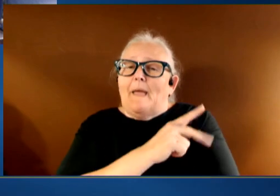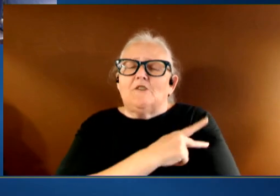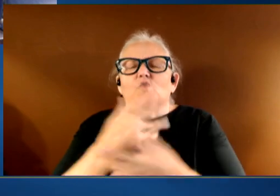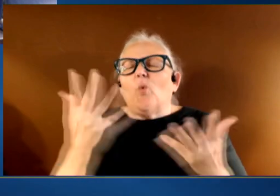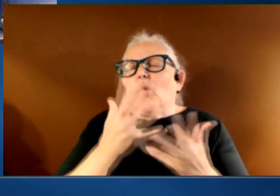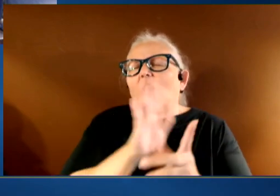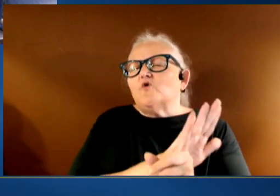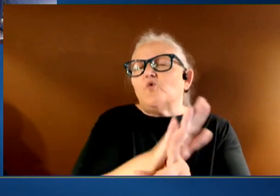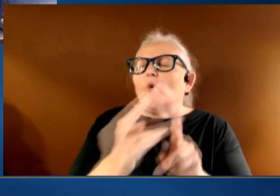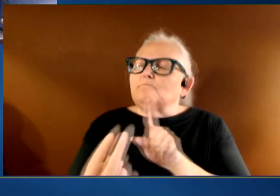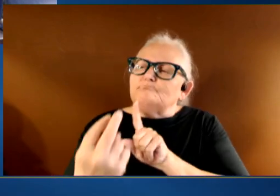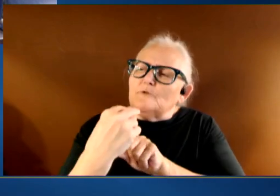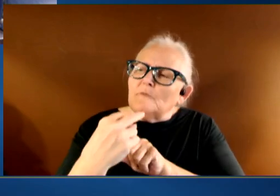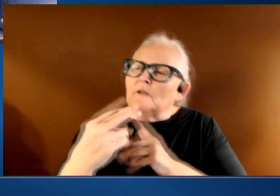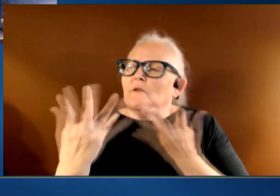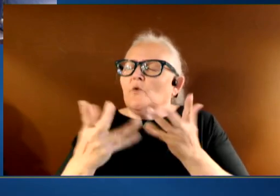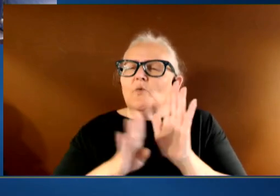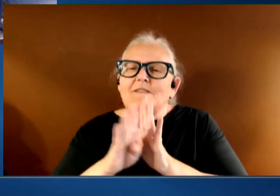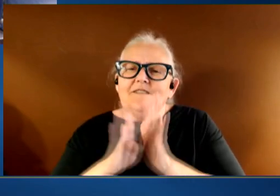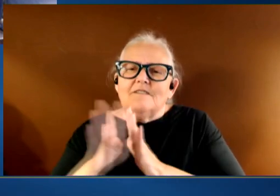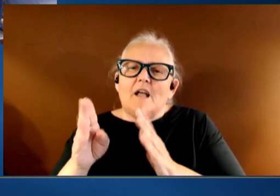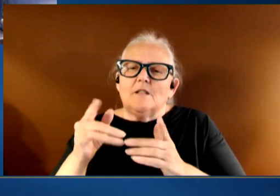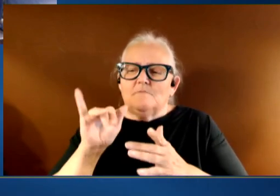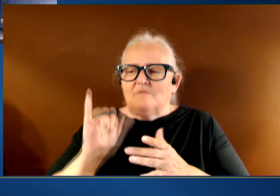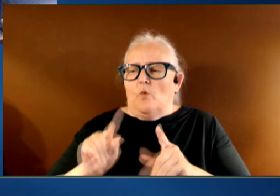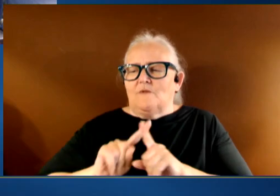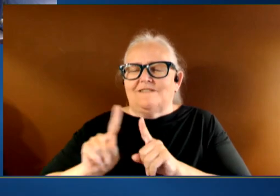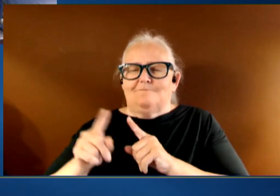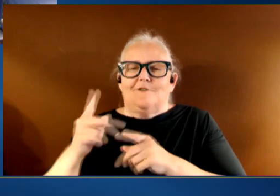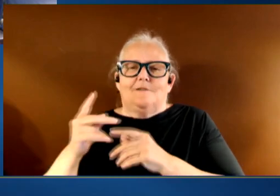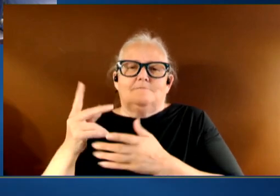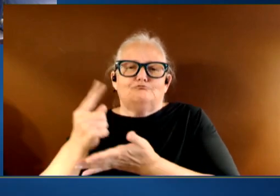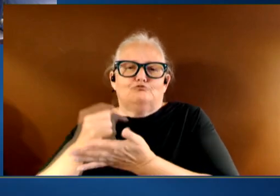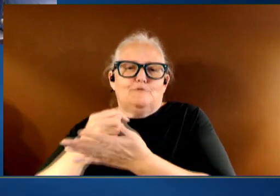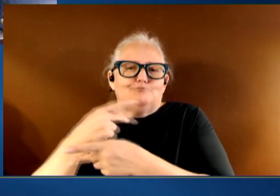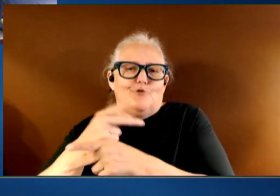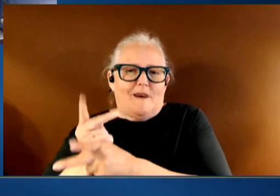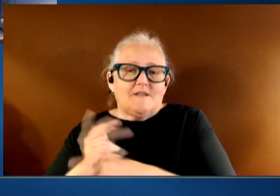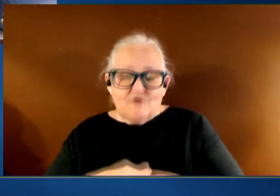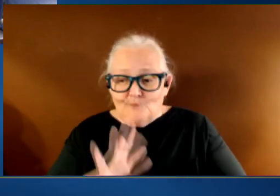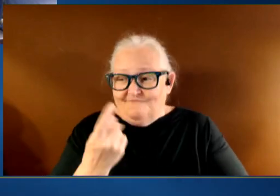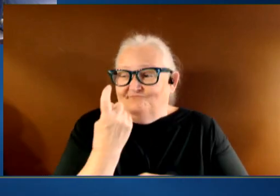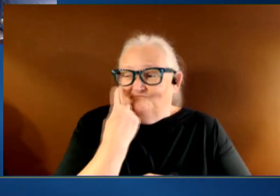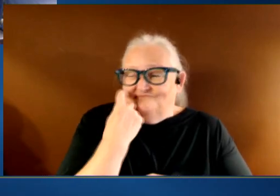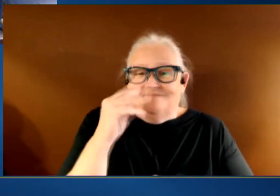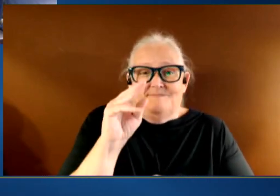the development of endpoints and products. At the most recent session in May of 2023,